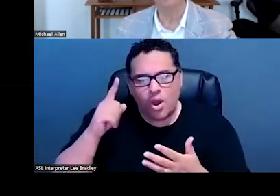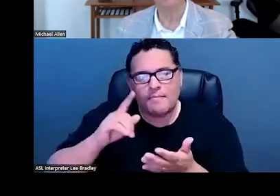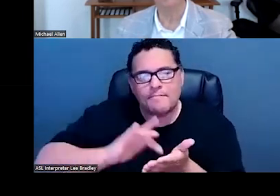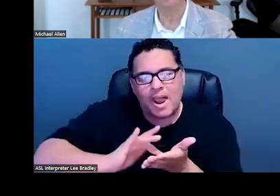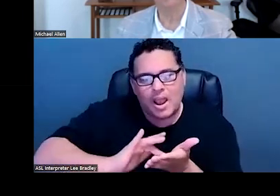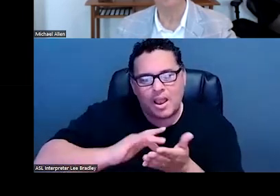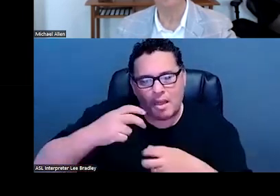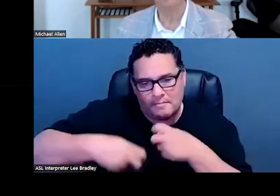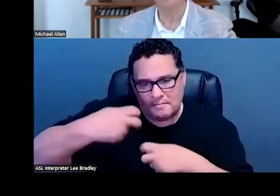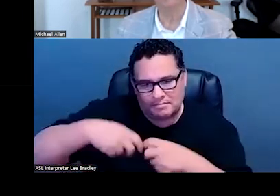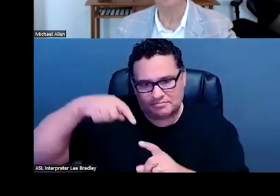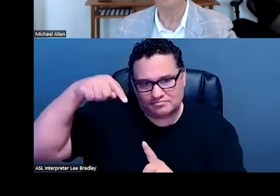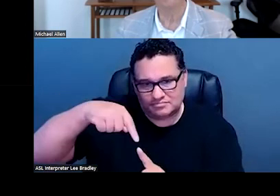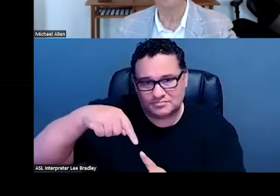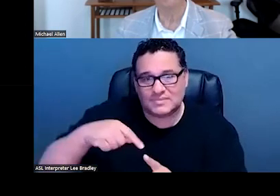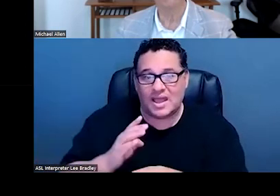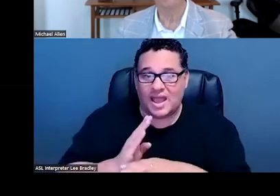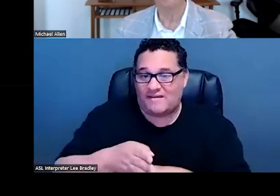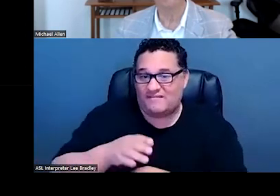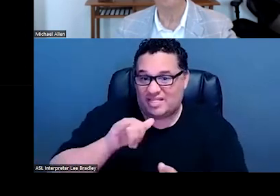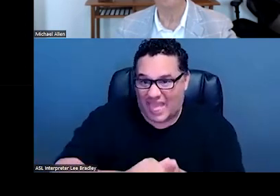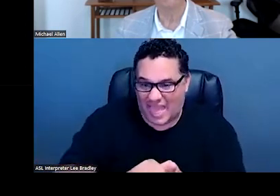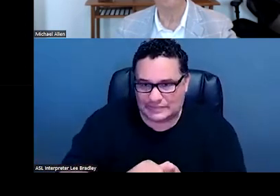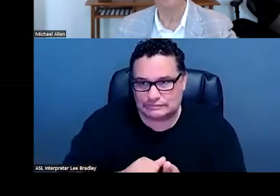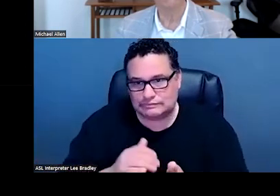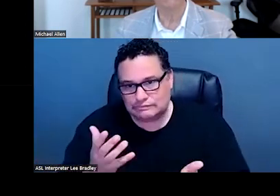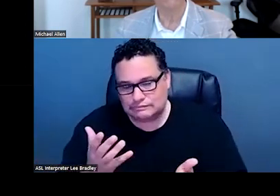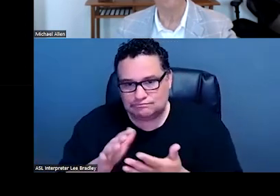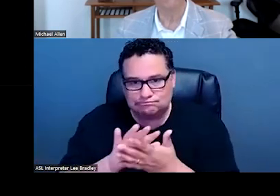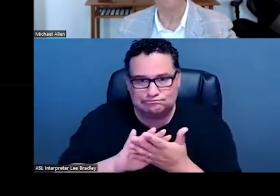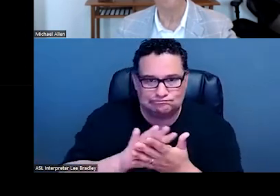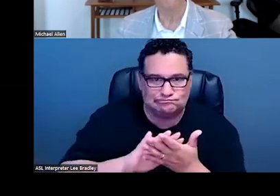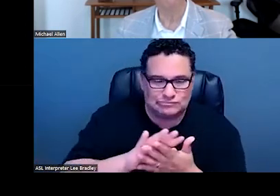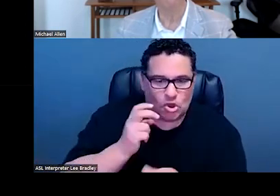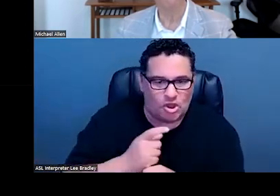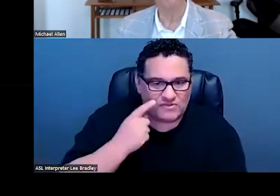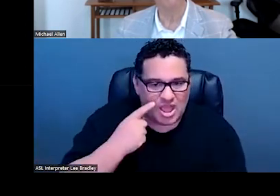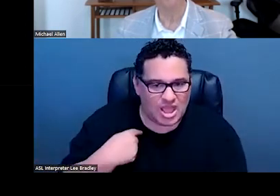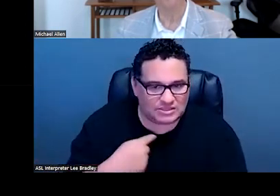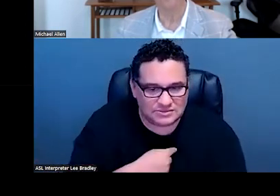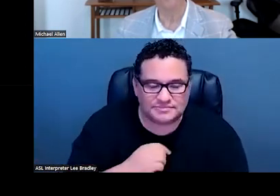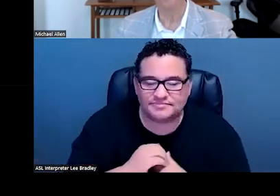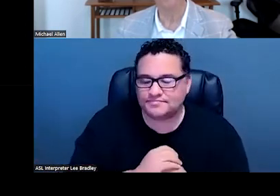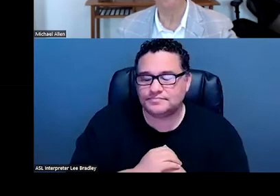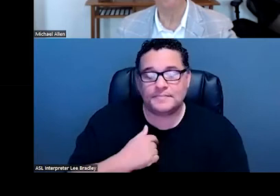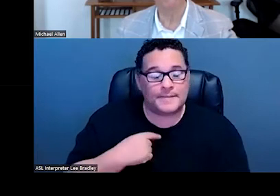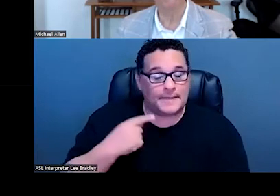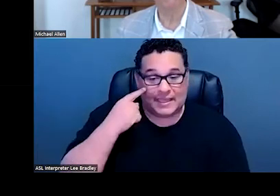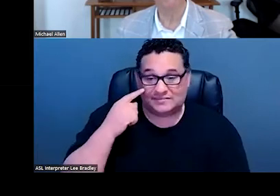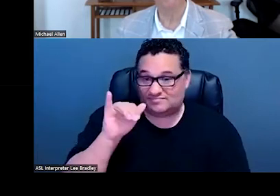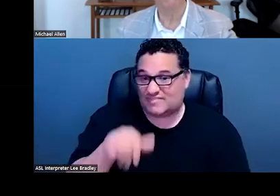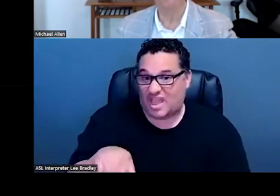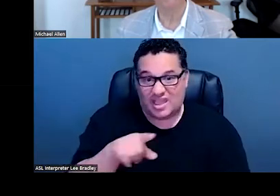THEN AFTER THAT IT IS DICEY FOR US, OKAY. I THINK THAT'S, THOSE ARE GREAT THOUGHTS ABOUT HOW HOW